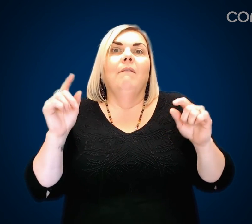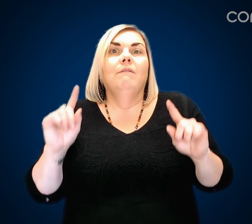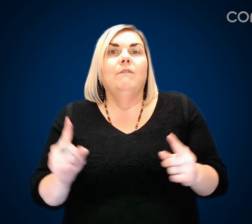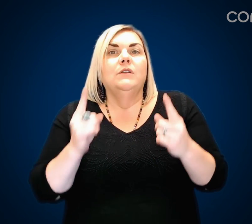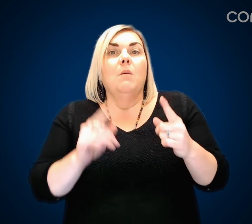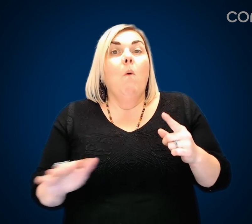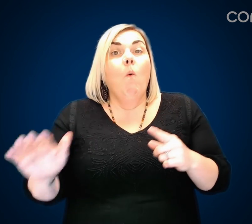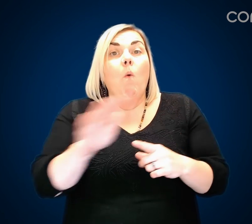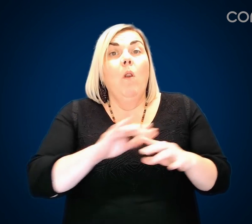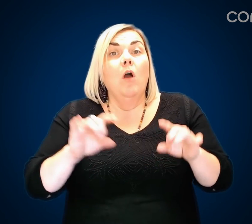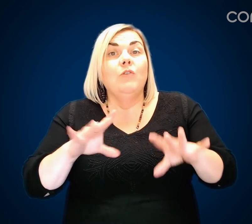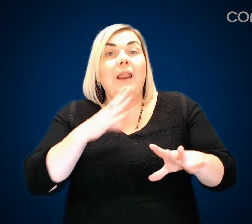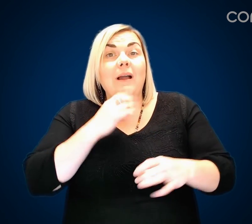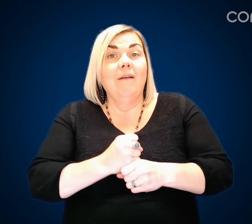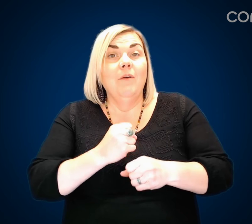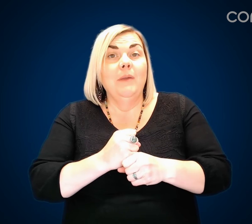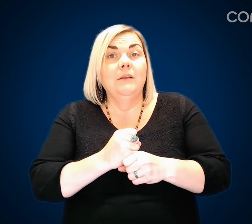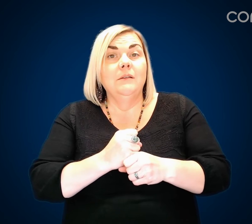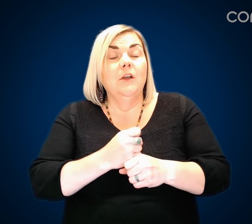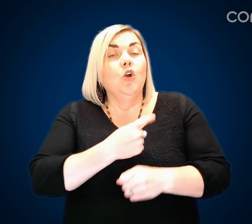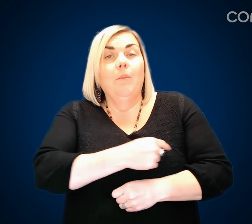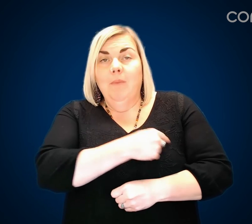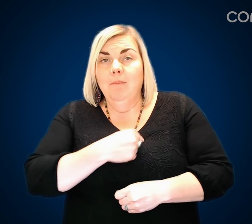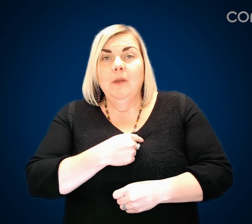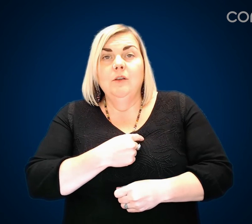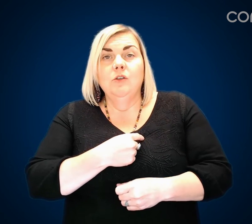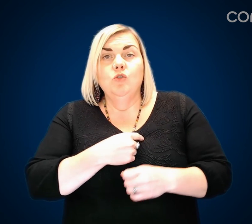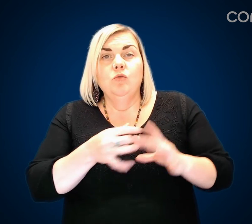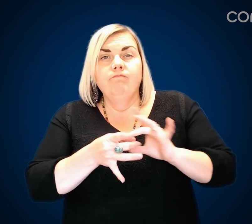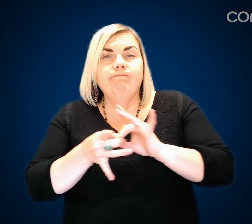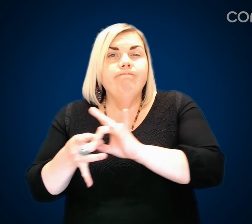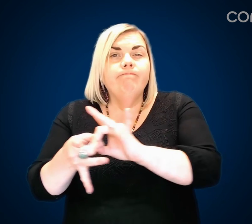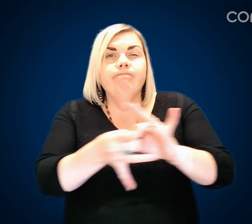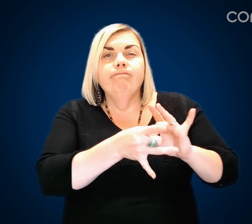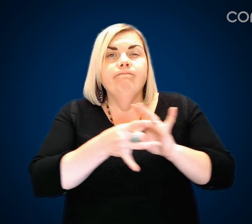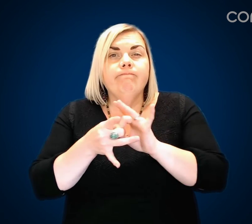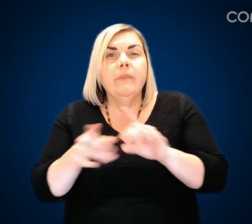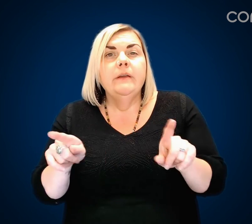which was the first time that all governments committed to a unified,